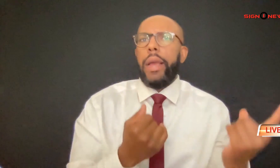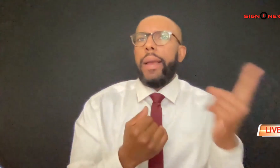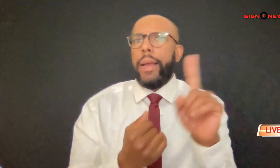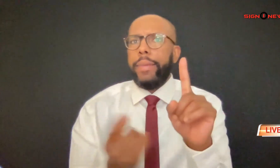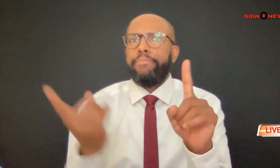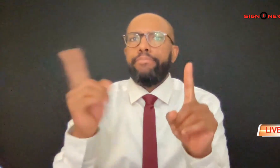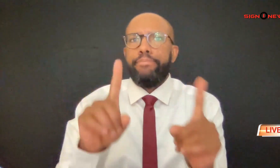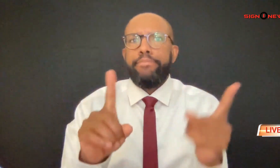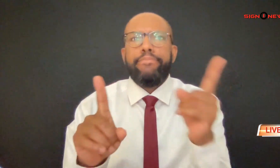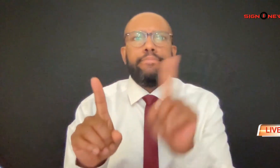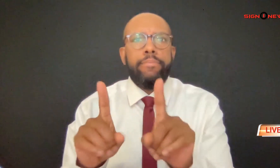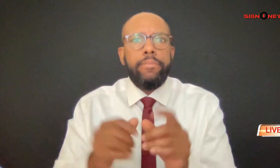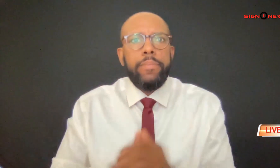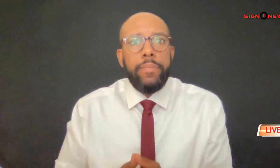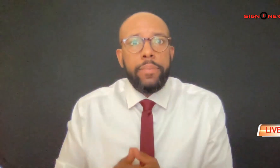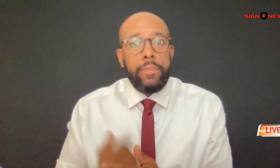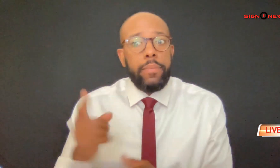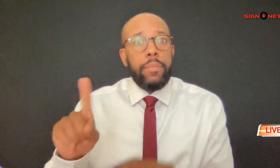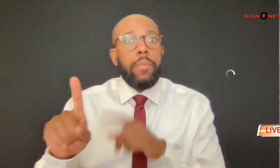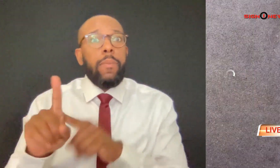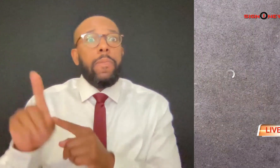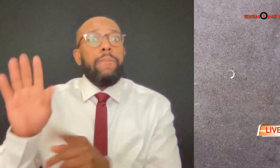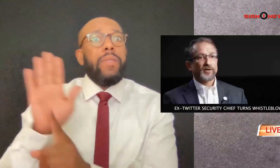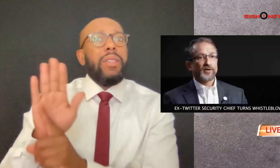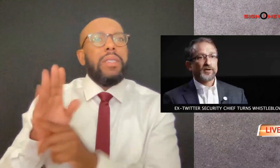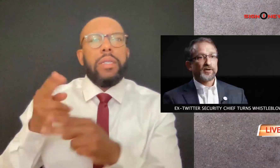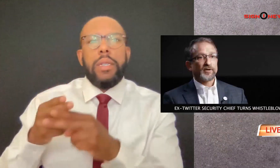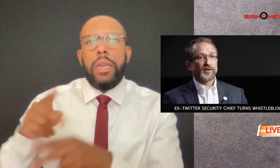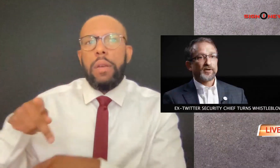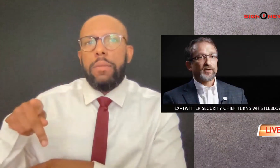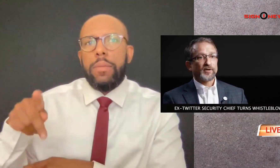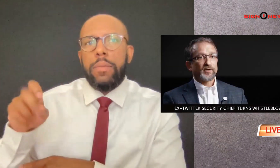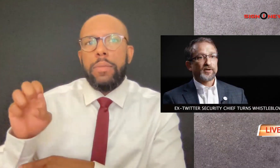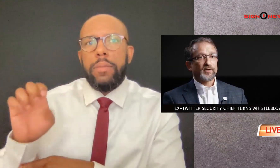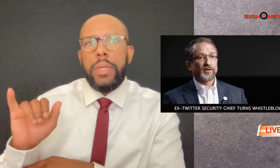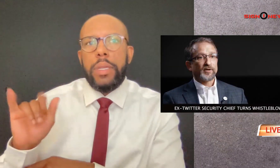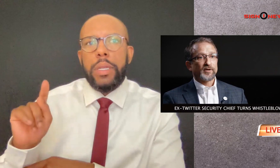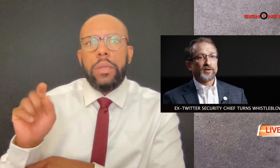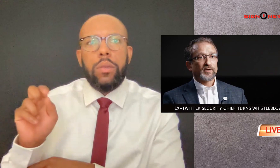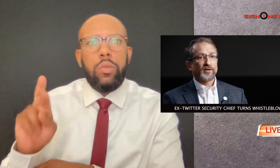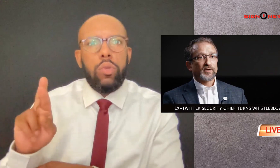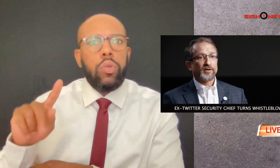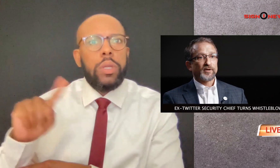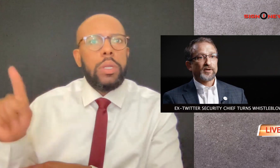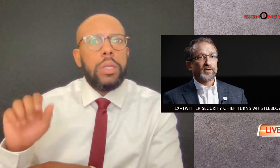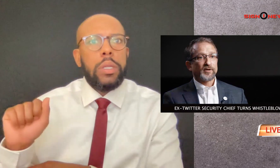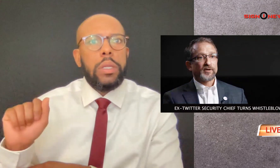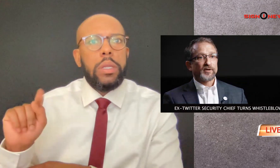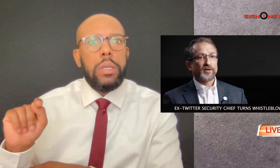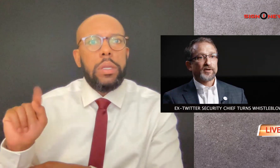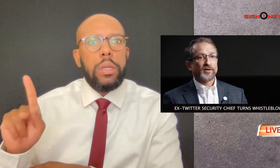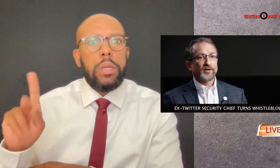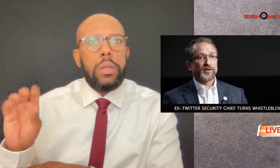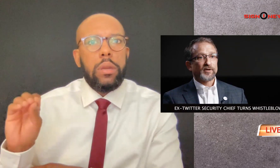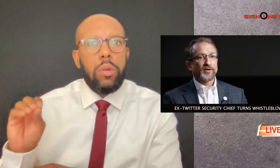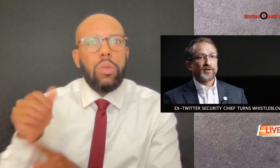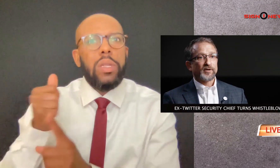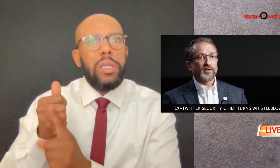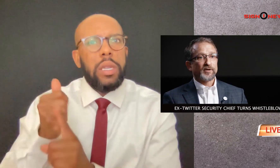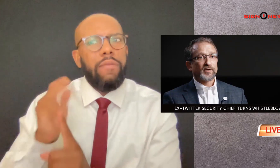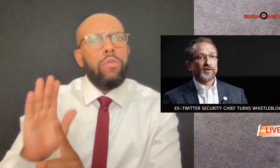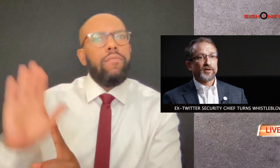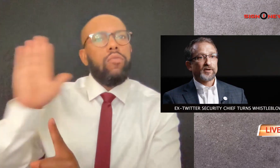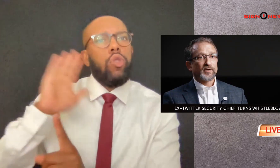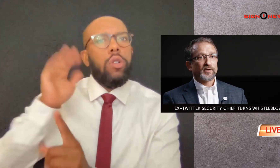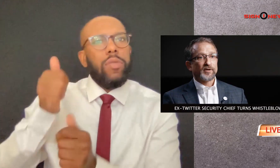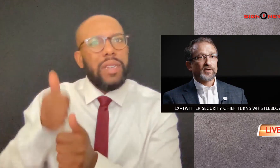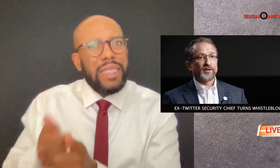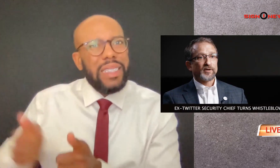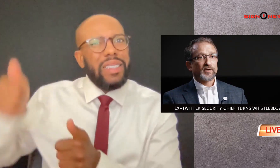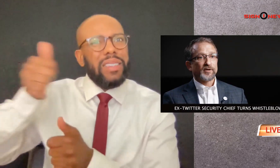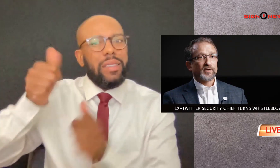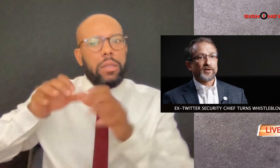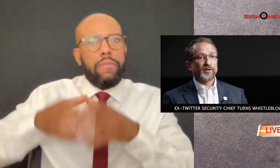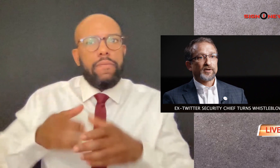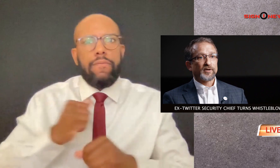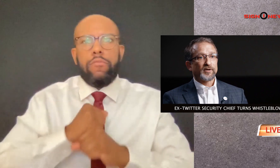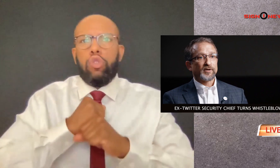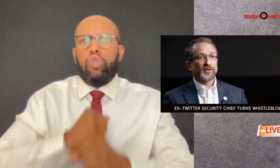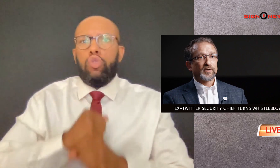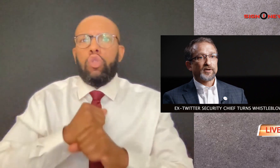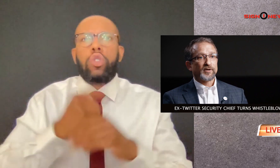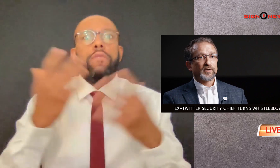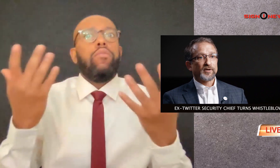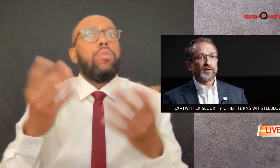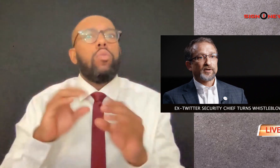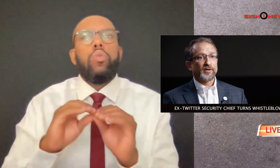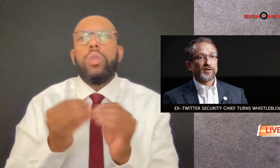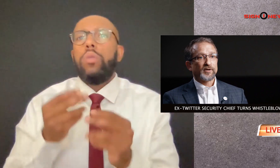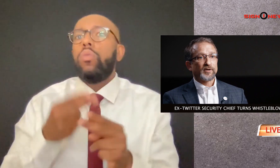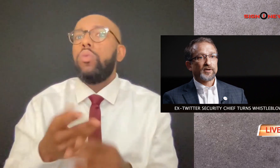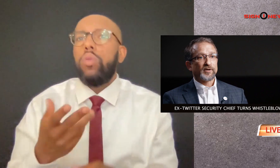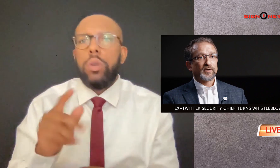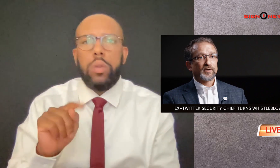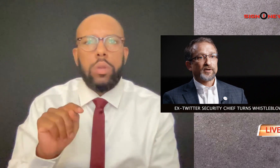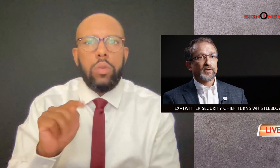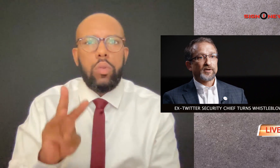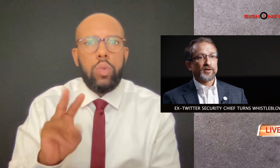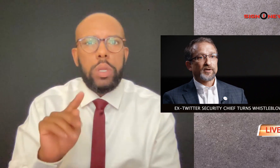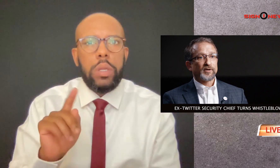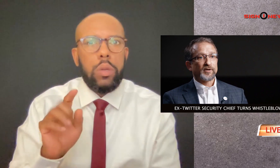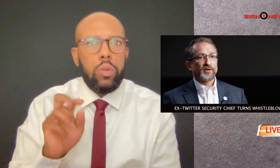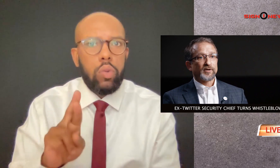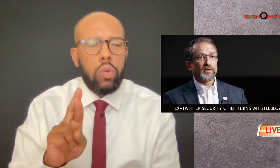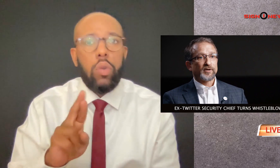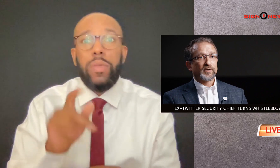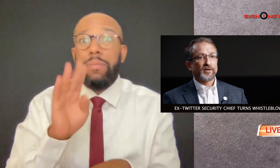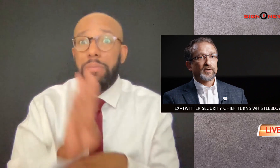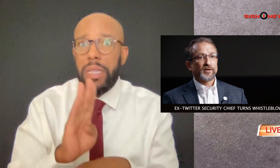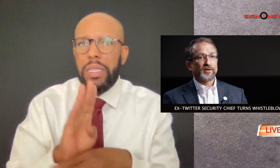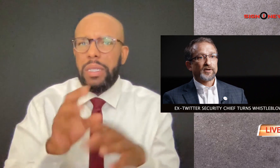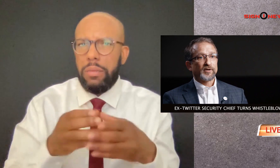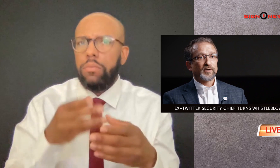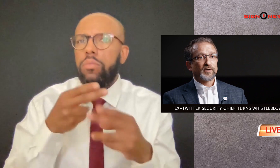speaking out Peiter Zatko used to be the head of security at Twitter until he was fired